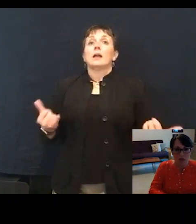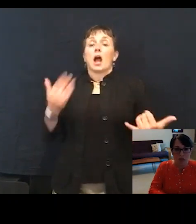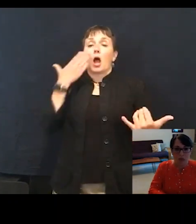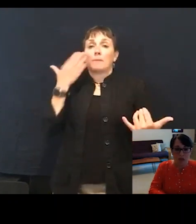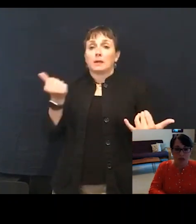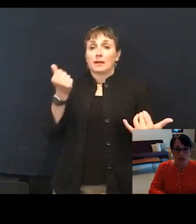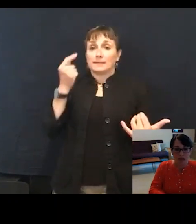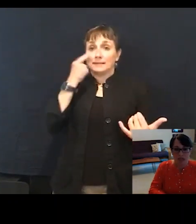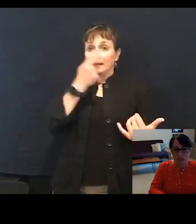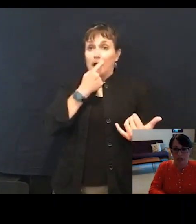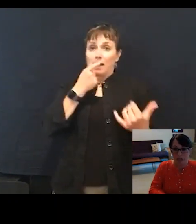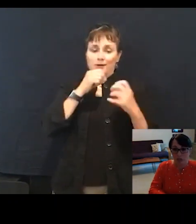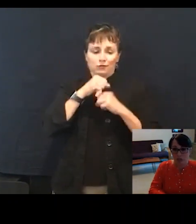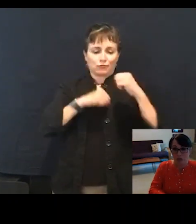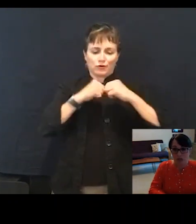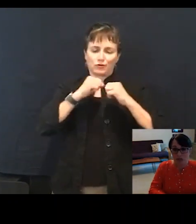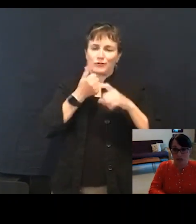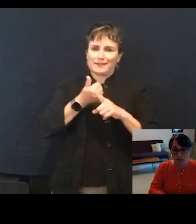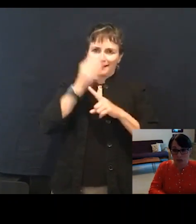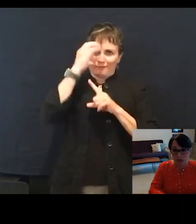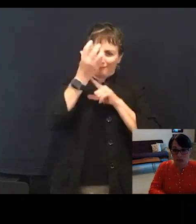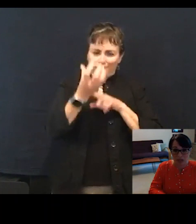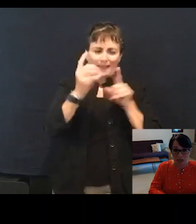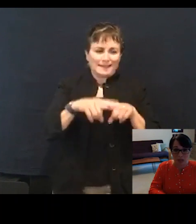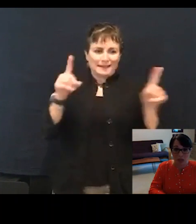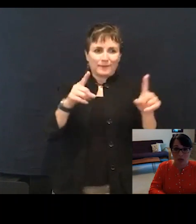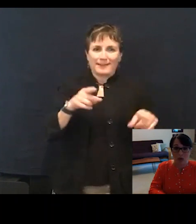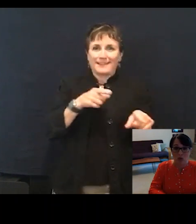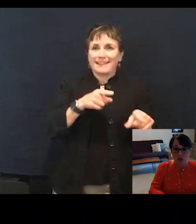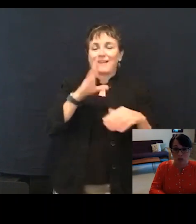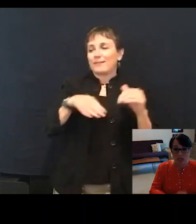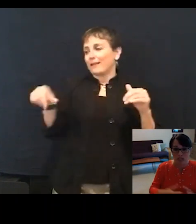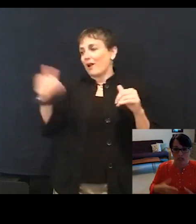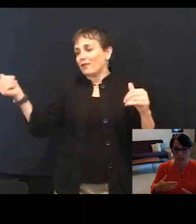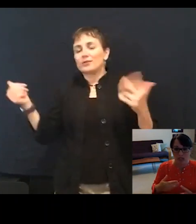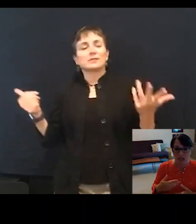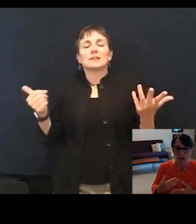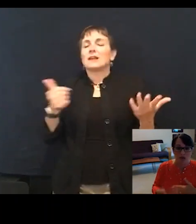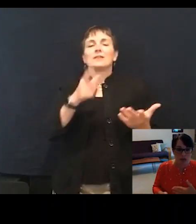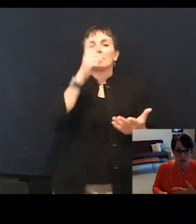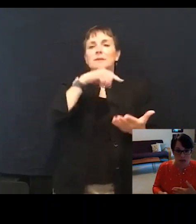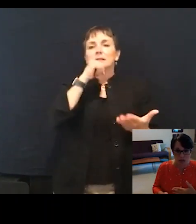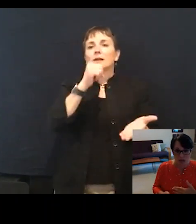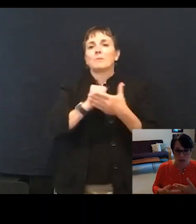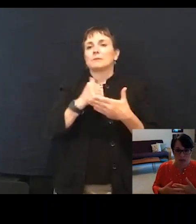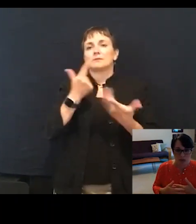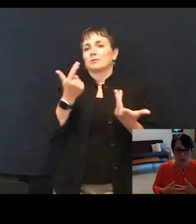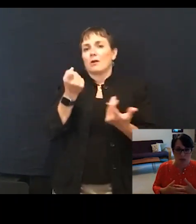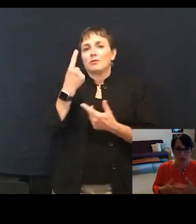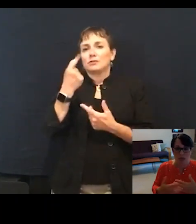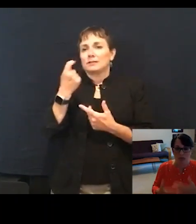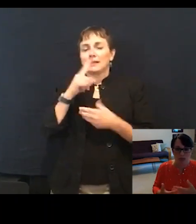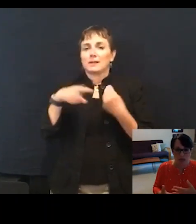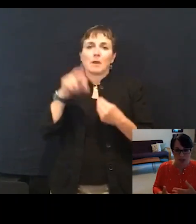for better understanding USH1B disease mechanisms, or for testing outcome measures for proving that our gene